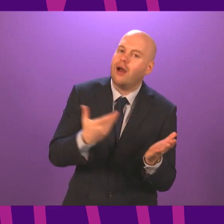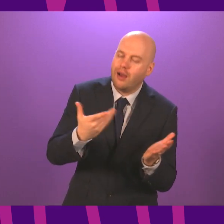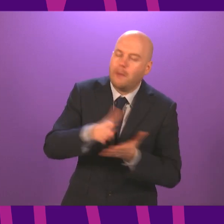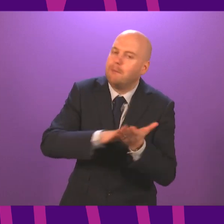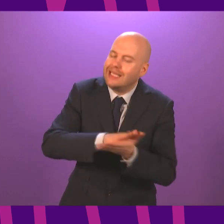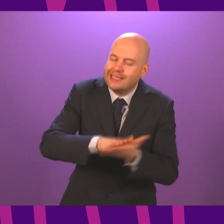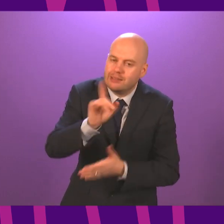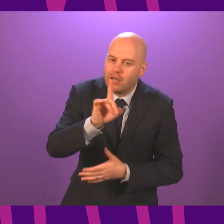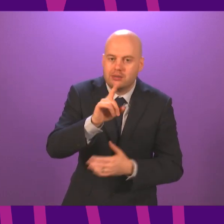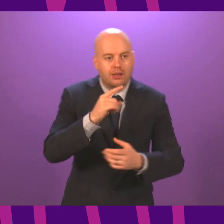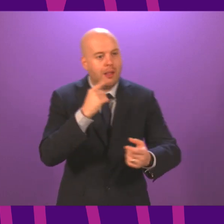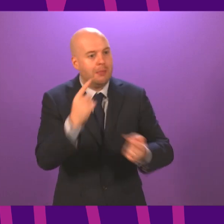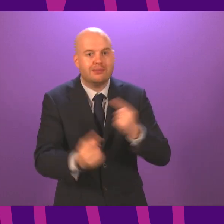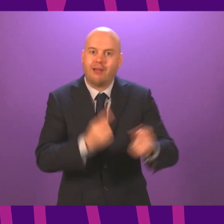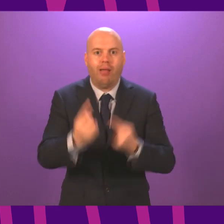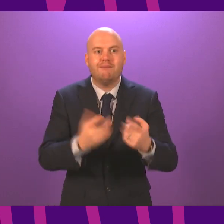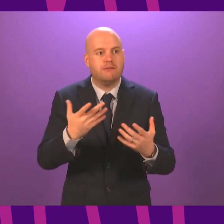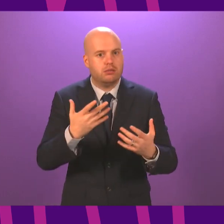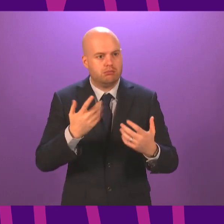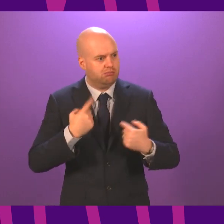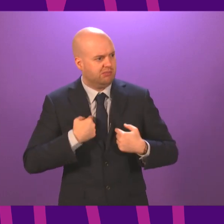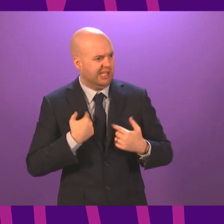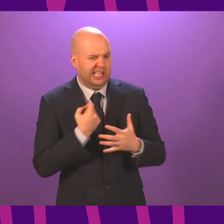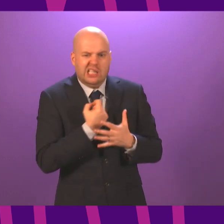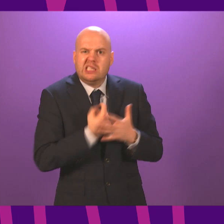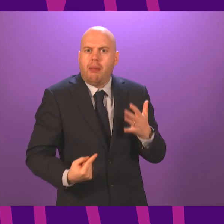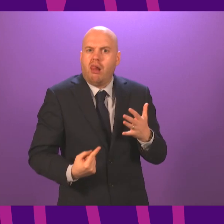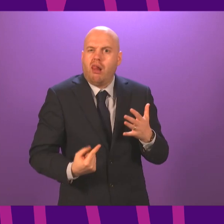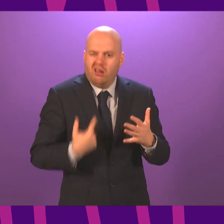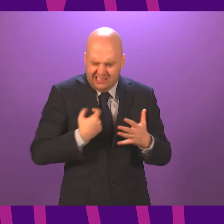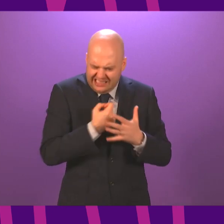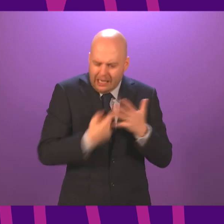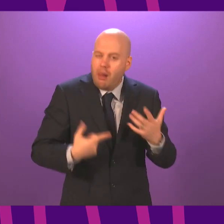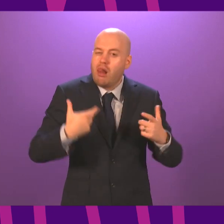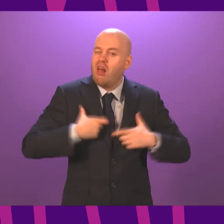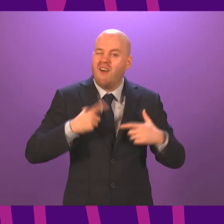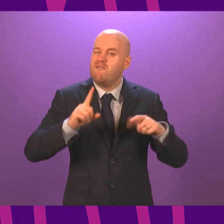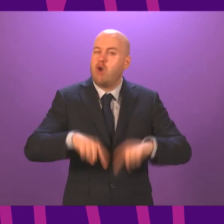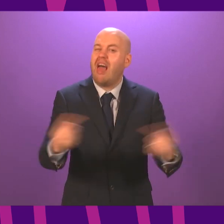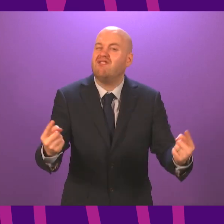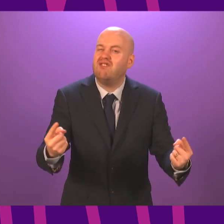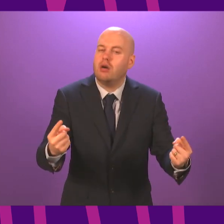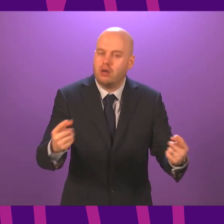the dignity of people who have disabilities that cause a lifelong condition can be restored and